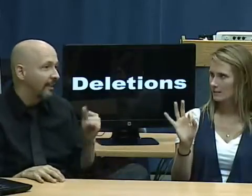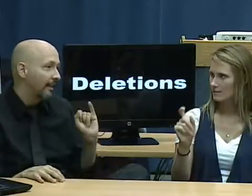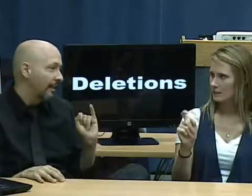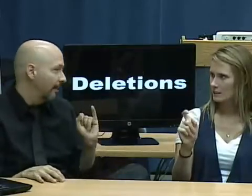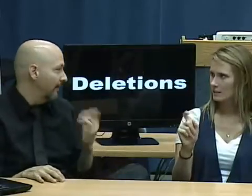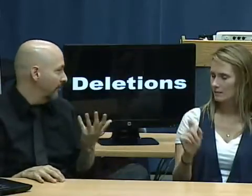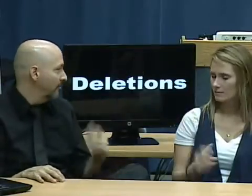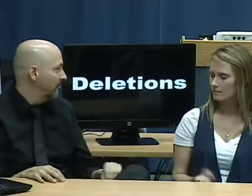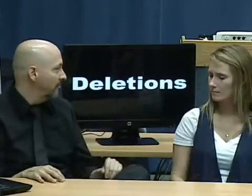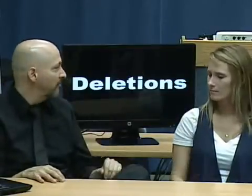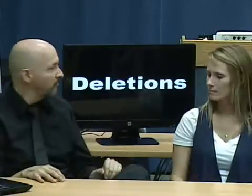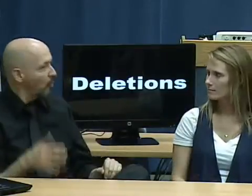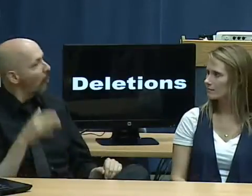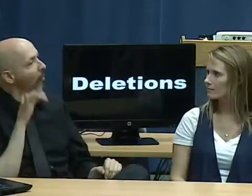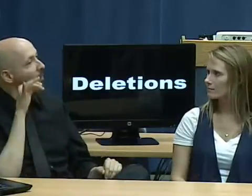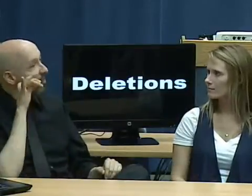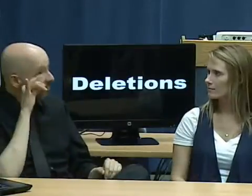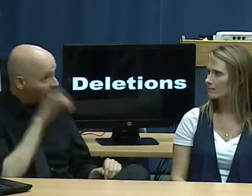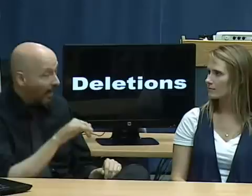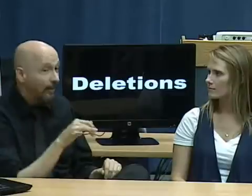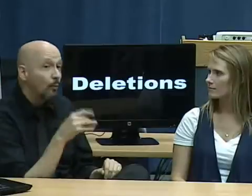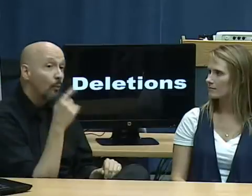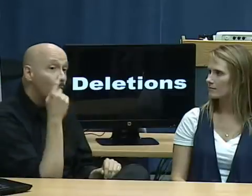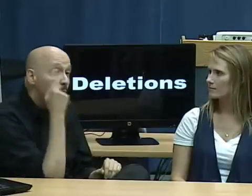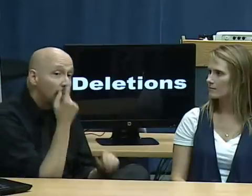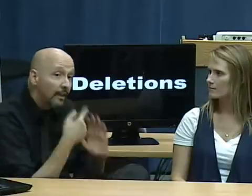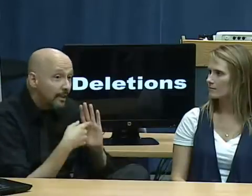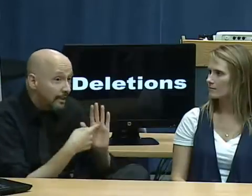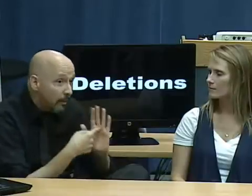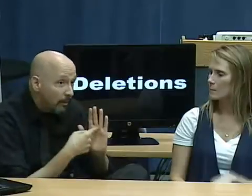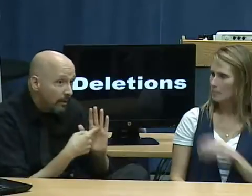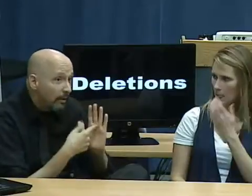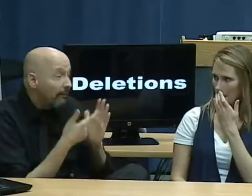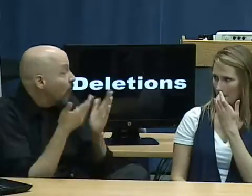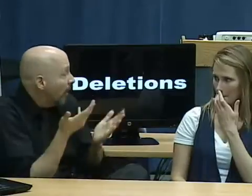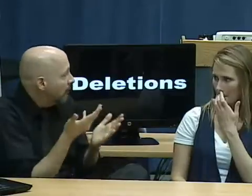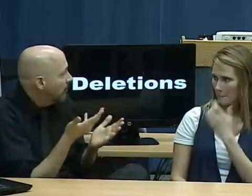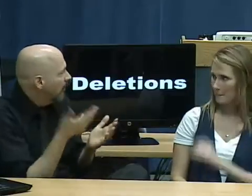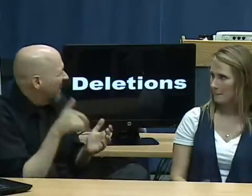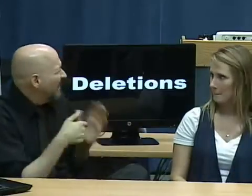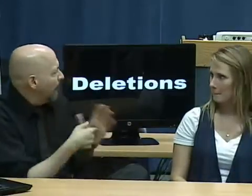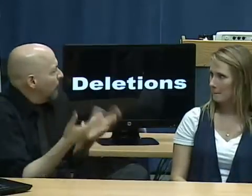The "I" gets deleted. That's an example of what?